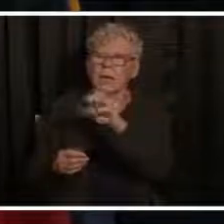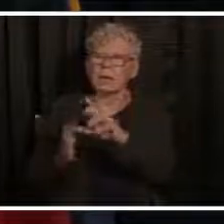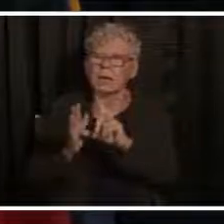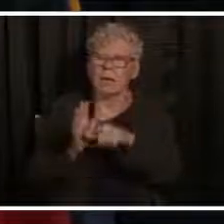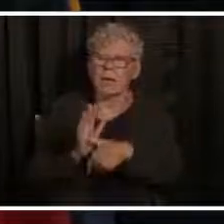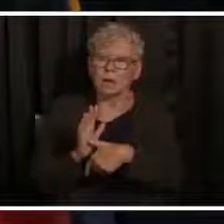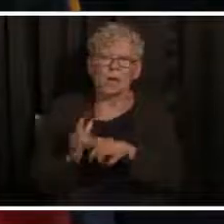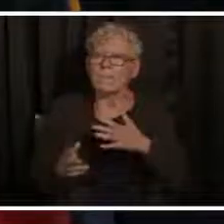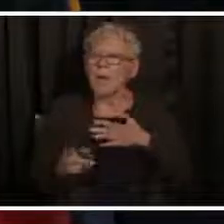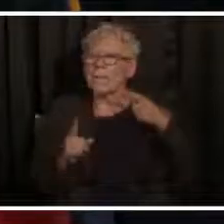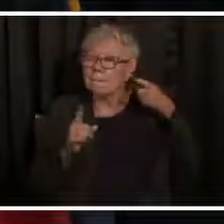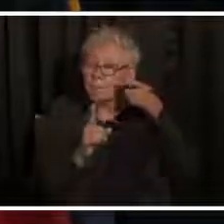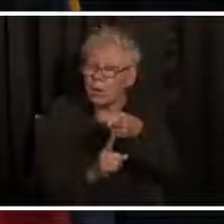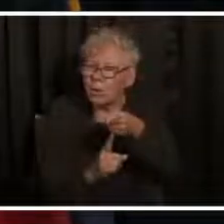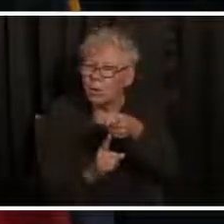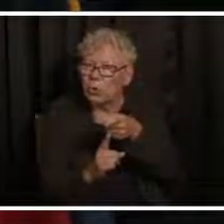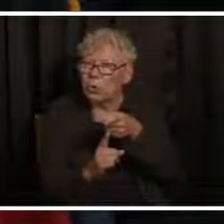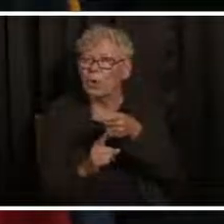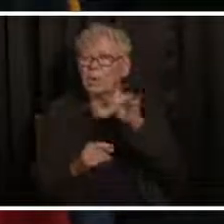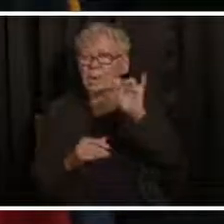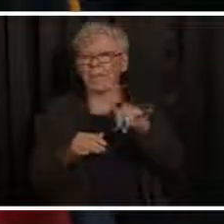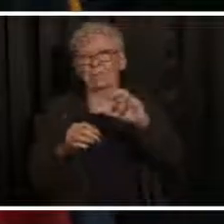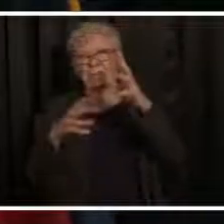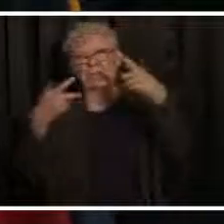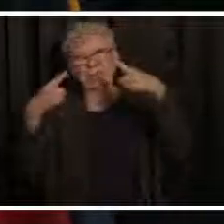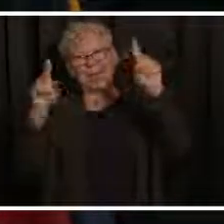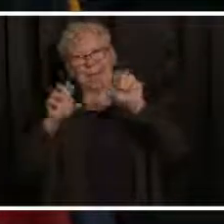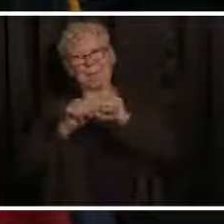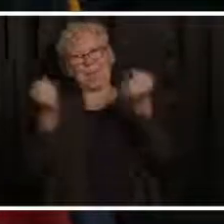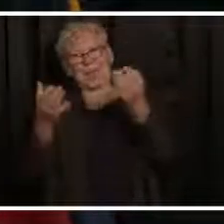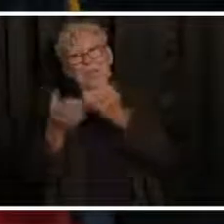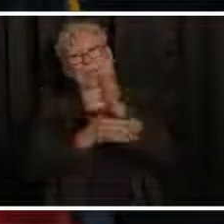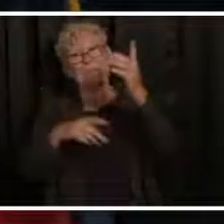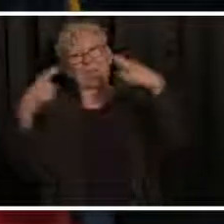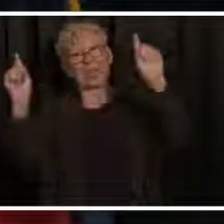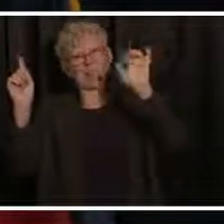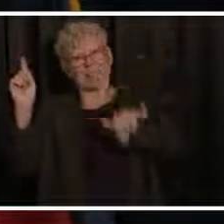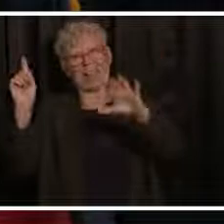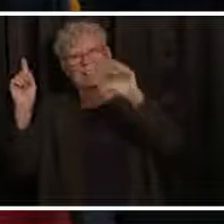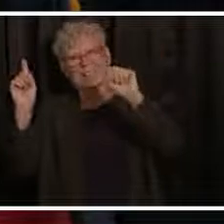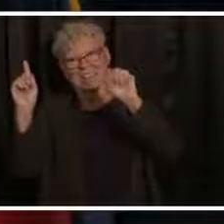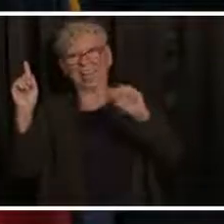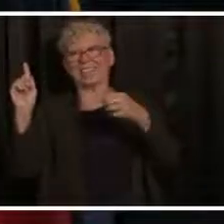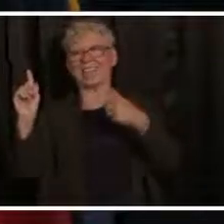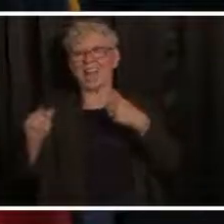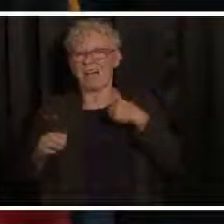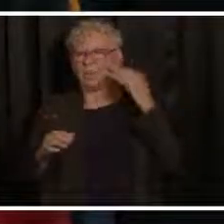among those who get breakthrough cases, hospitalization and death are far far rare. So we want to